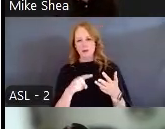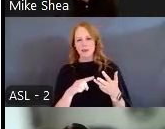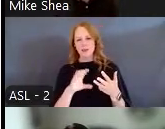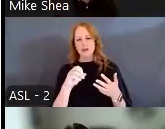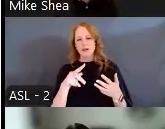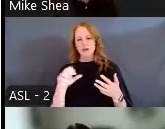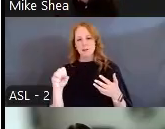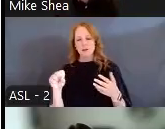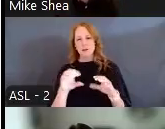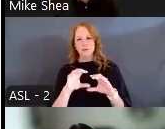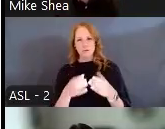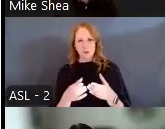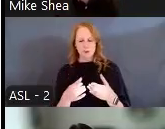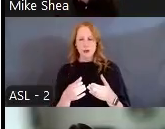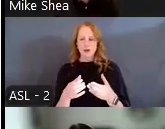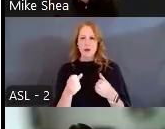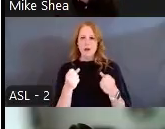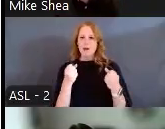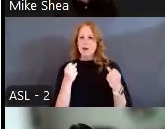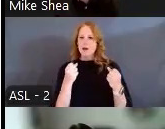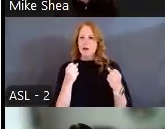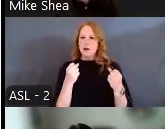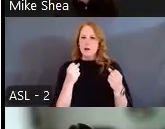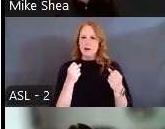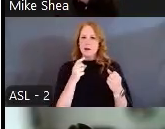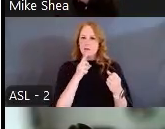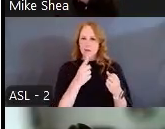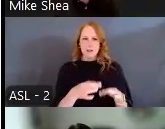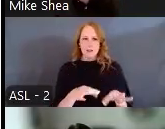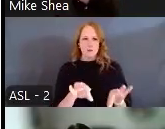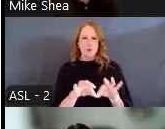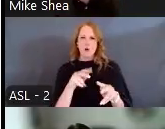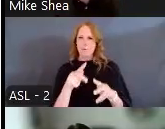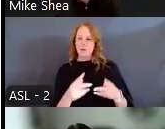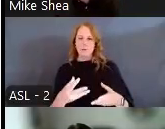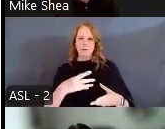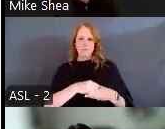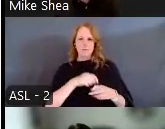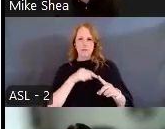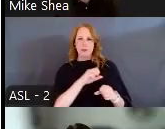had a lot of uh really important players in this work on the call today who could share so many